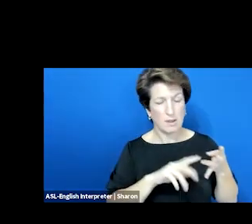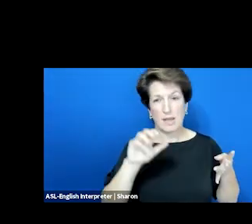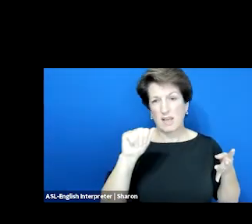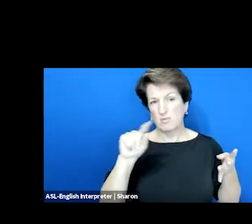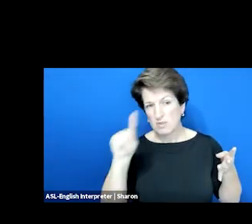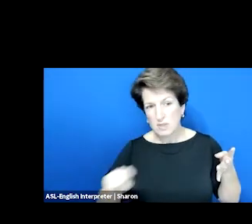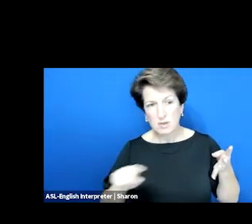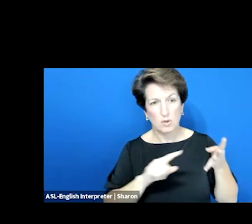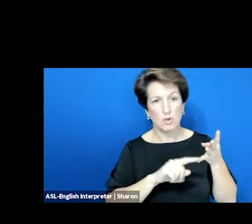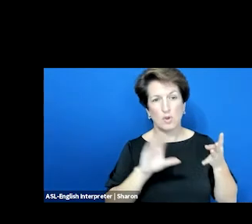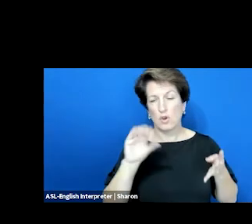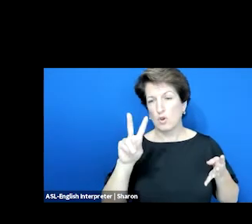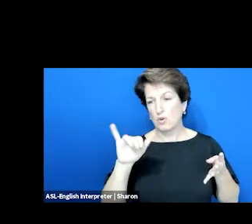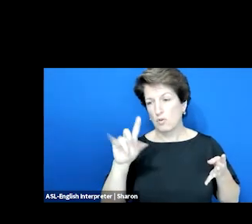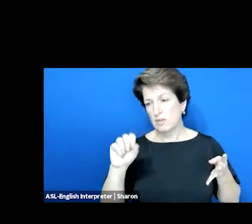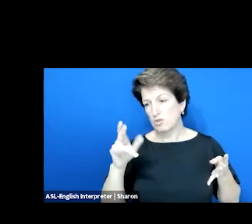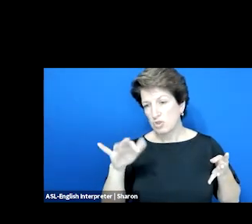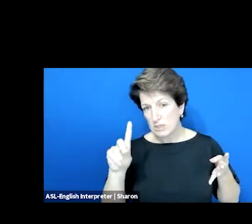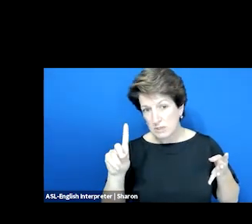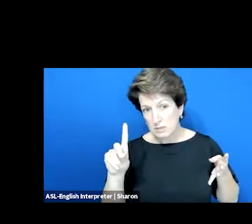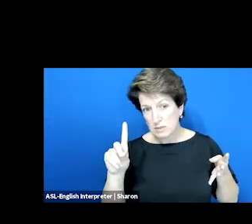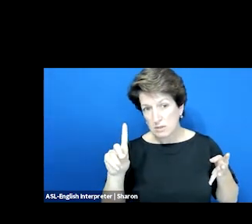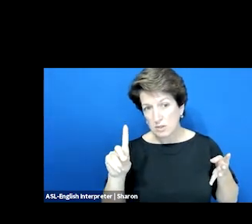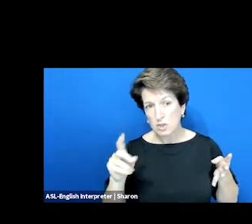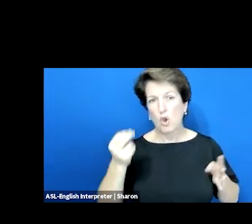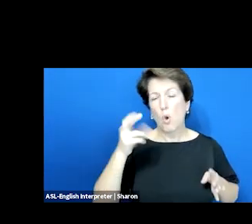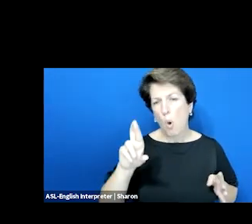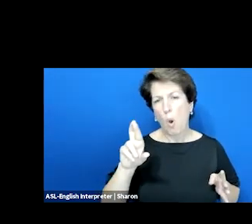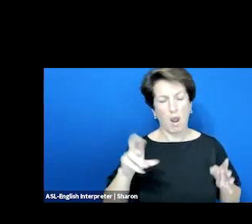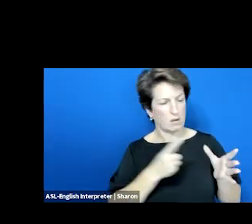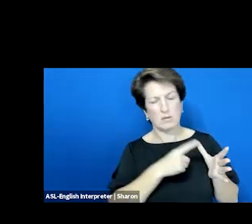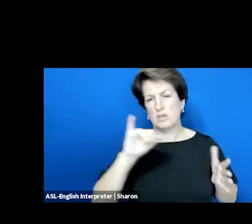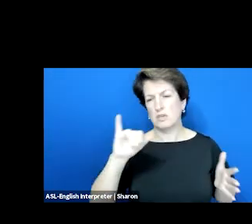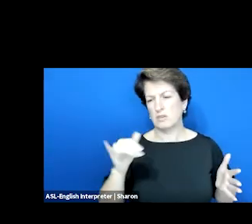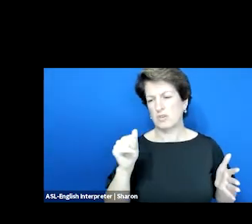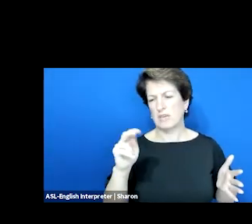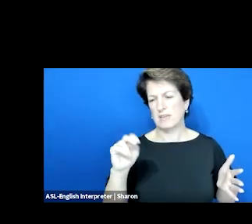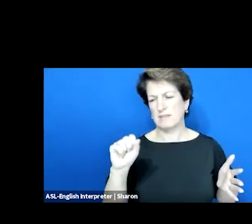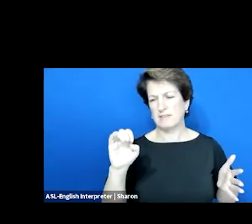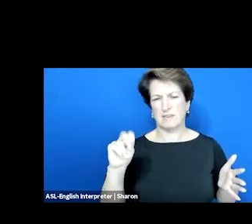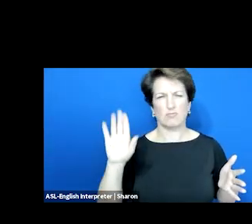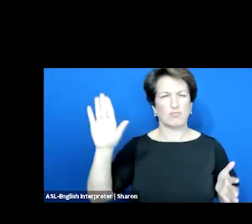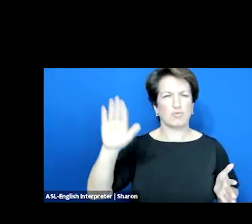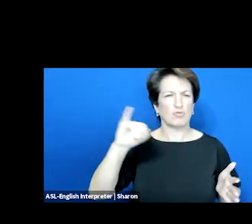So some proof of COVID 19 vaccine requirements. In Ontario you are